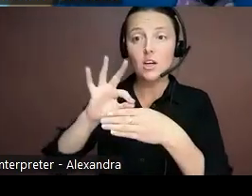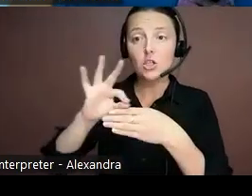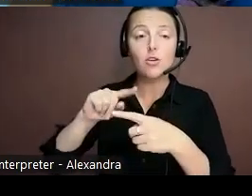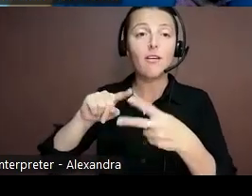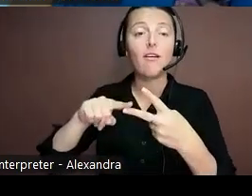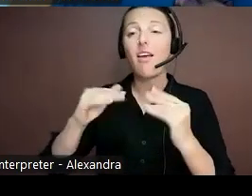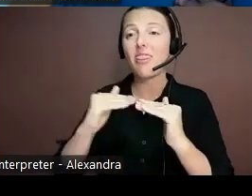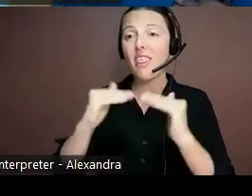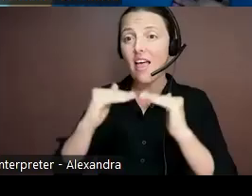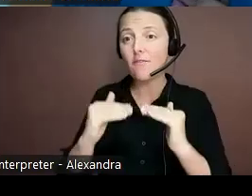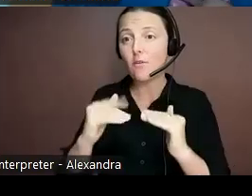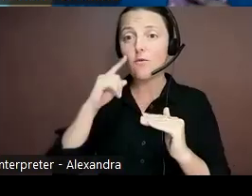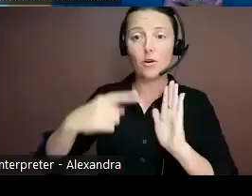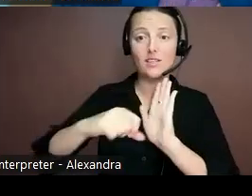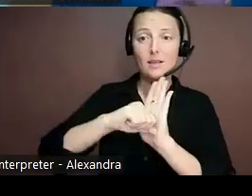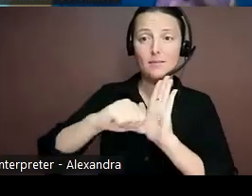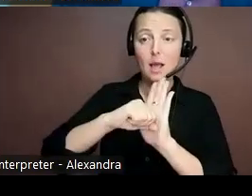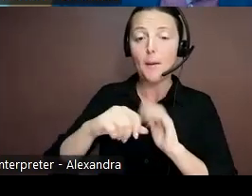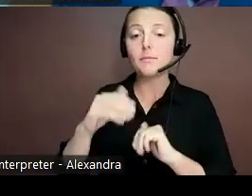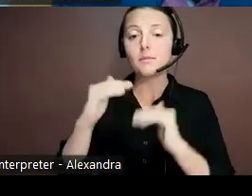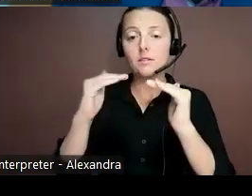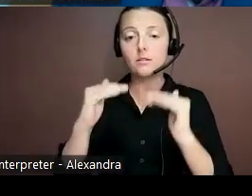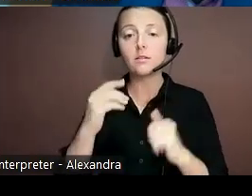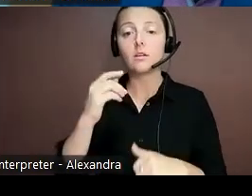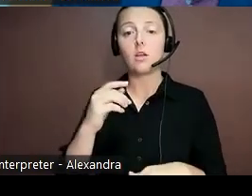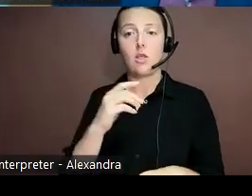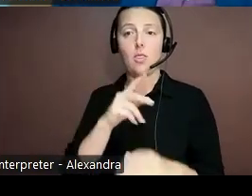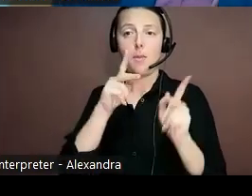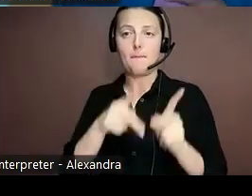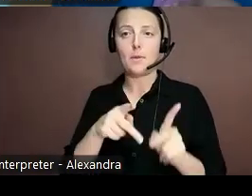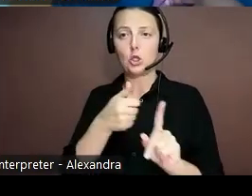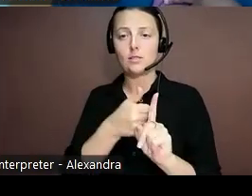level of emotional awareness how they are able to recognize when they are feeling distressed